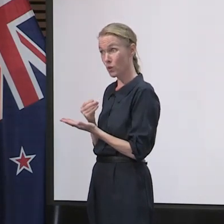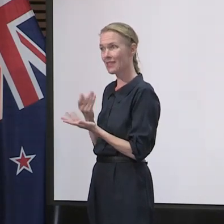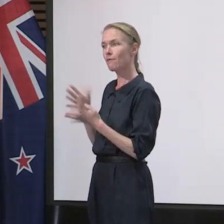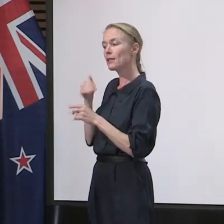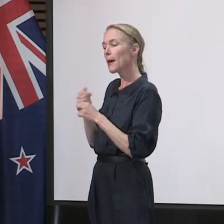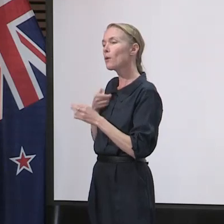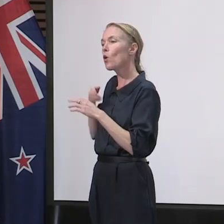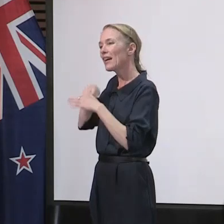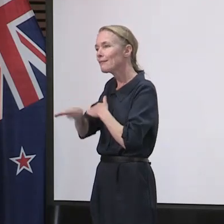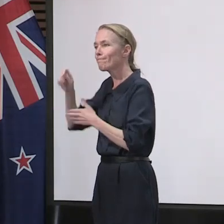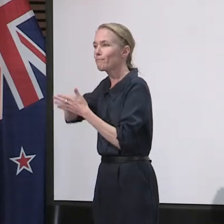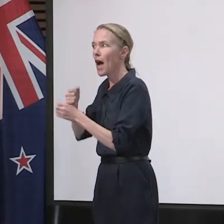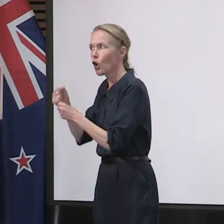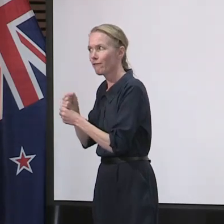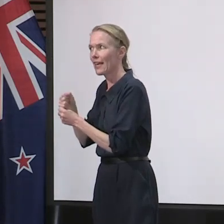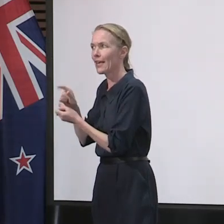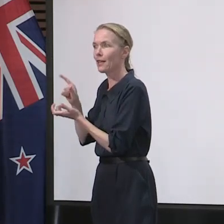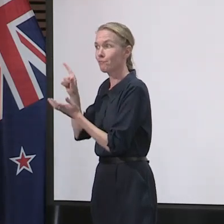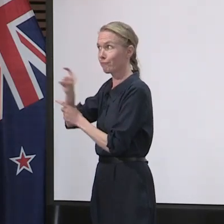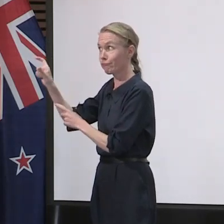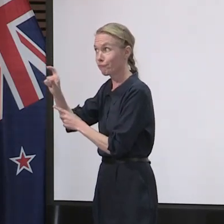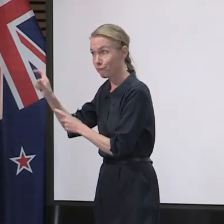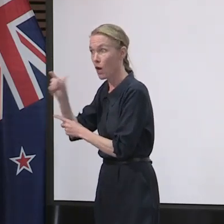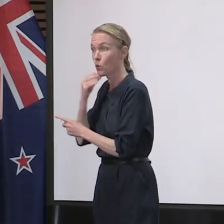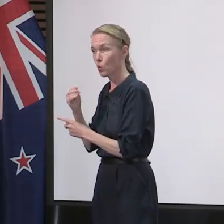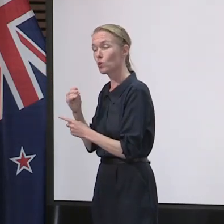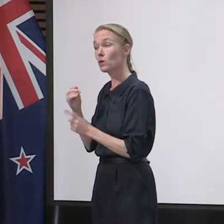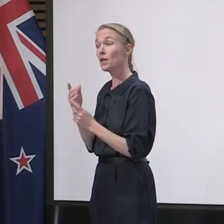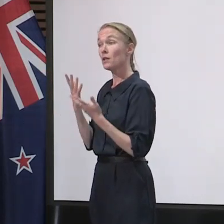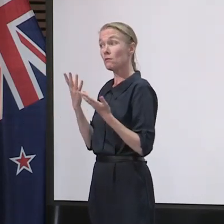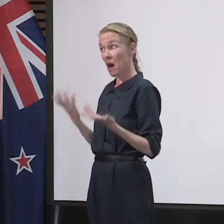downloaded that on my phone,